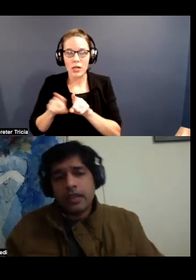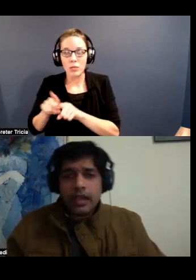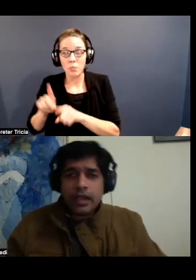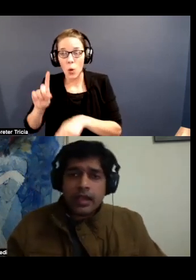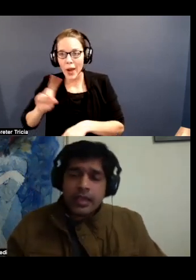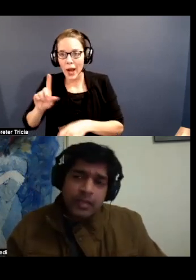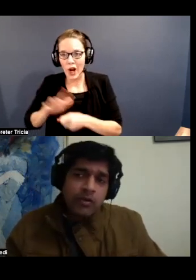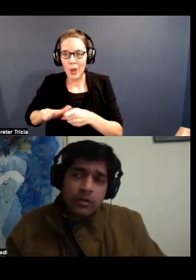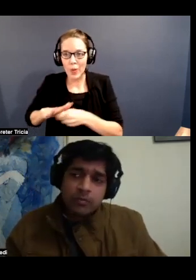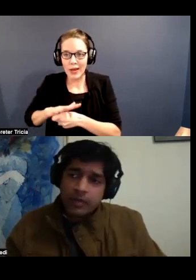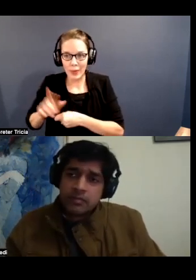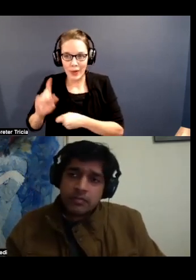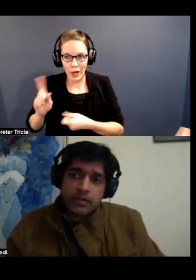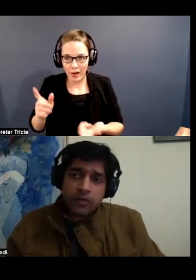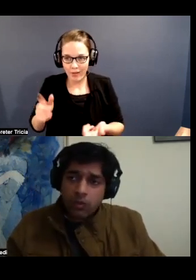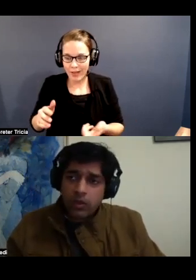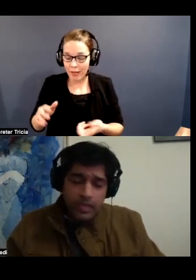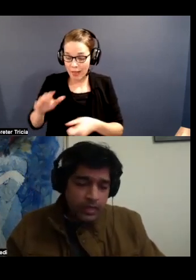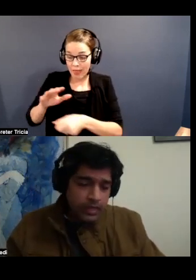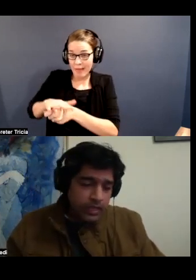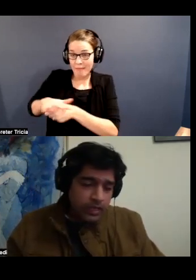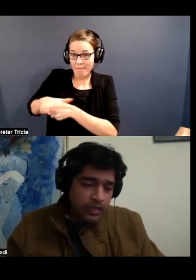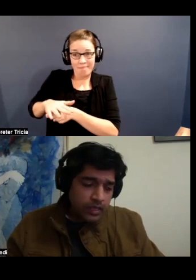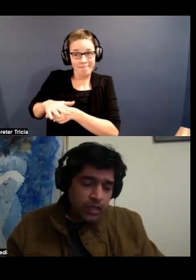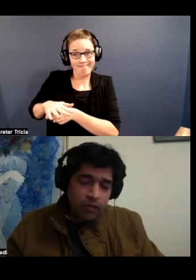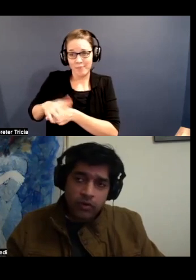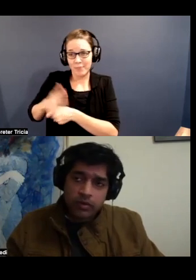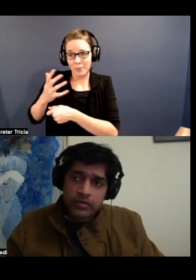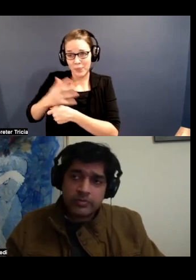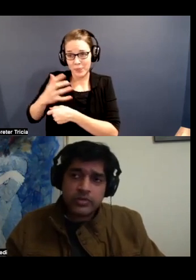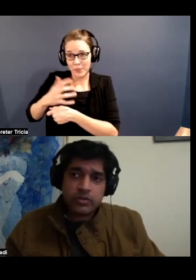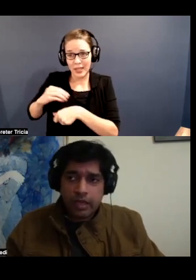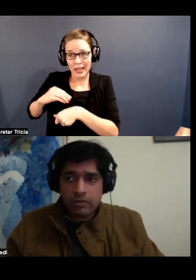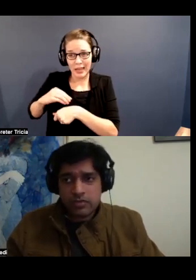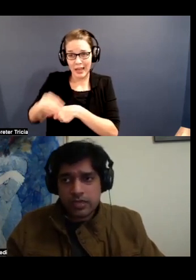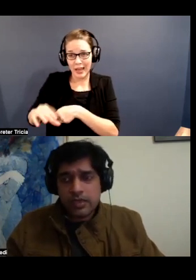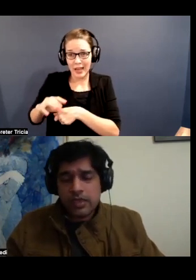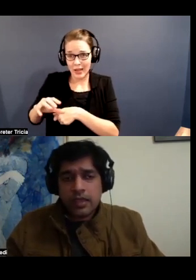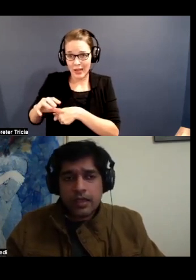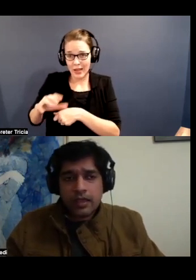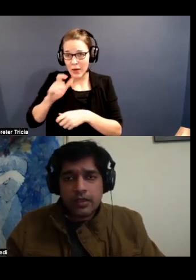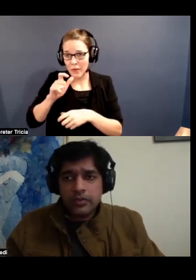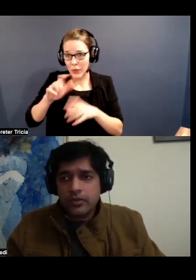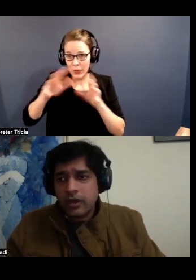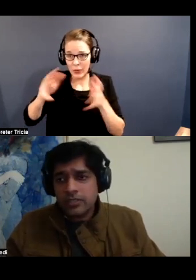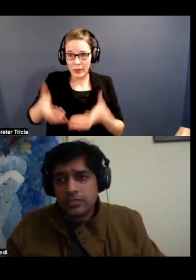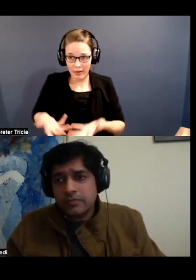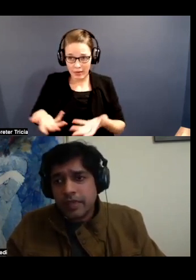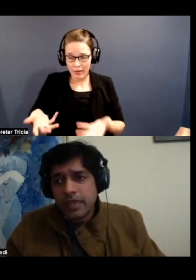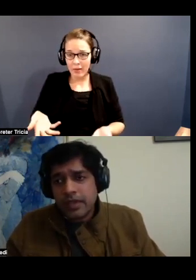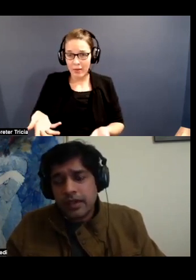And neighborhood plays a big role in our conception of housing. You do not just make,